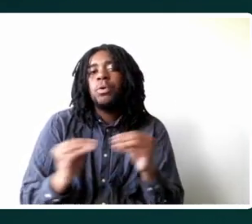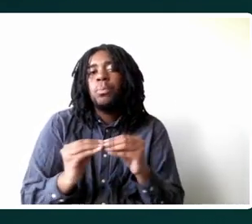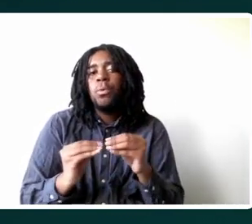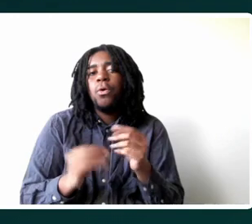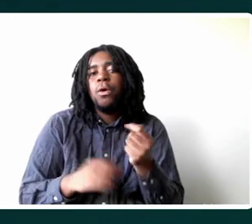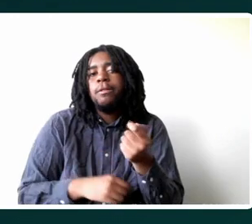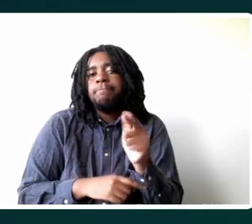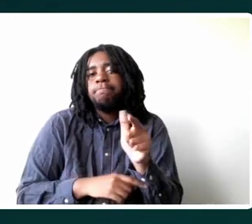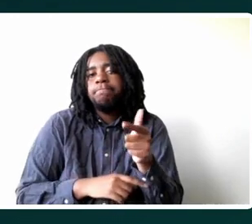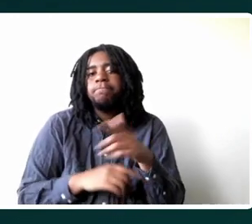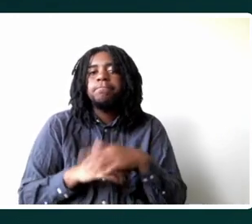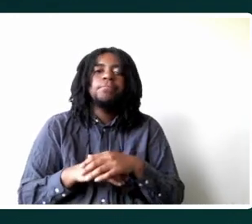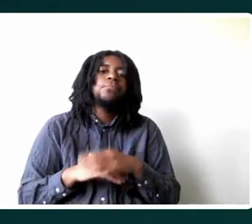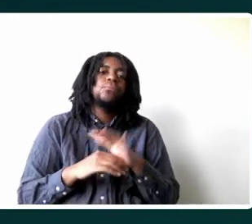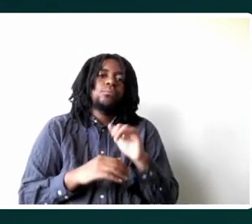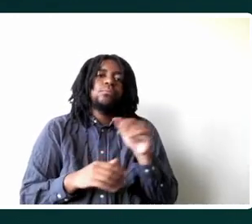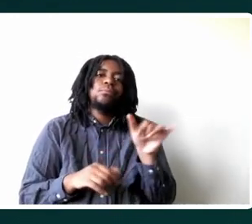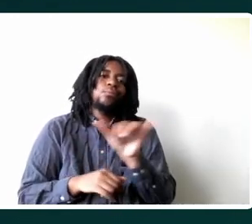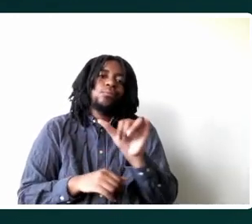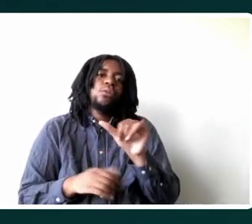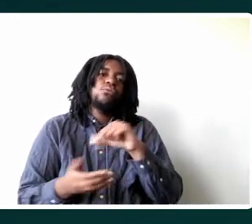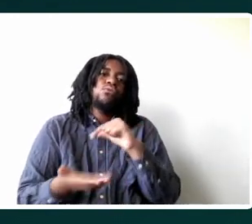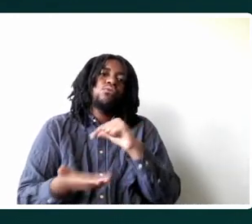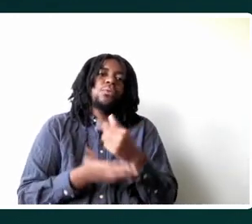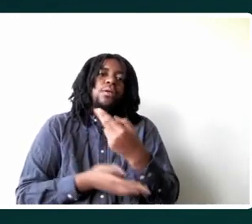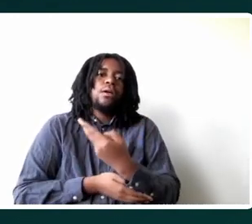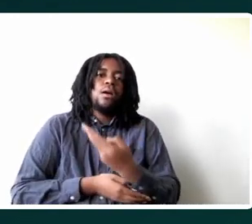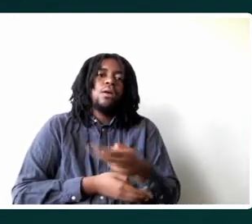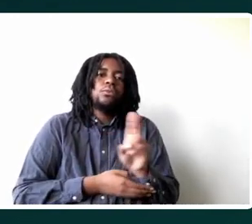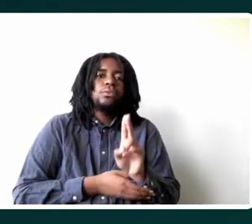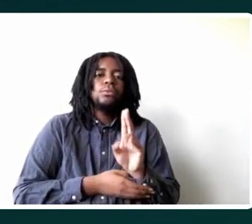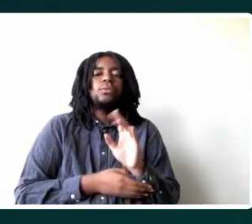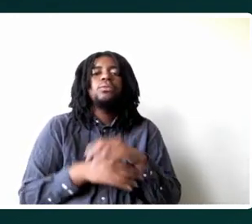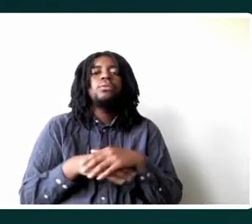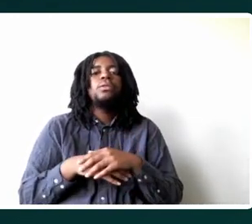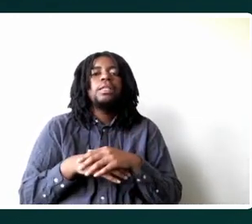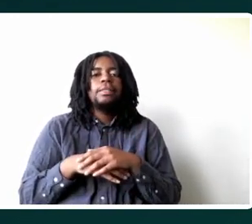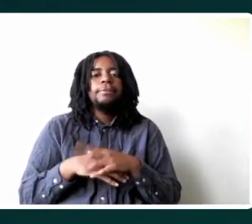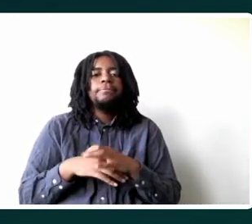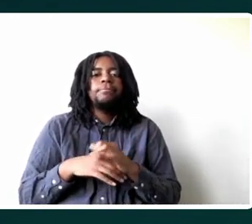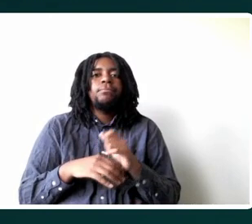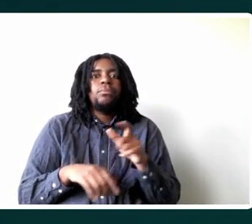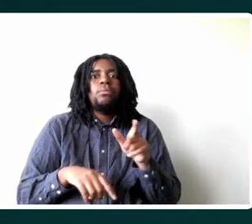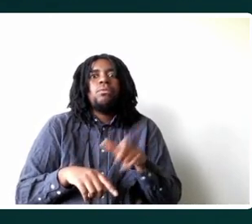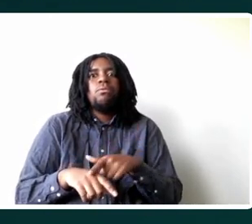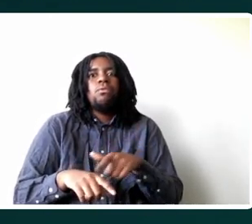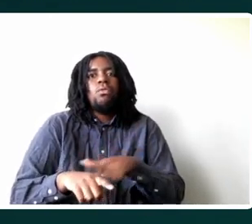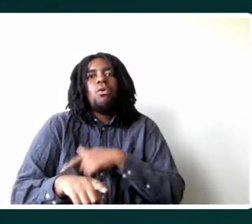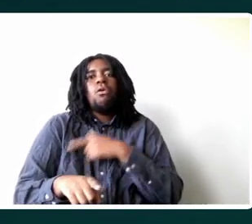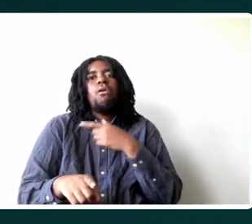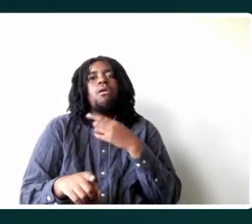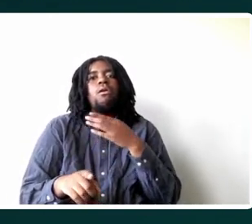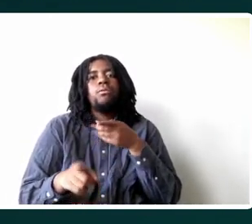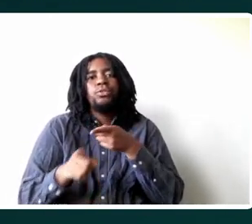of Howard University and had a long career as a teacher and mentor. James A. Porter,